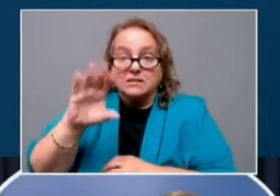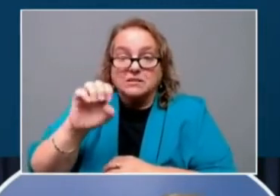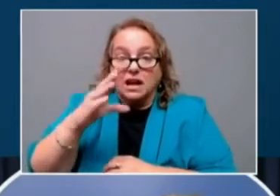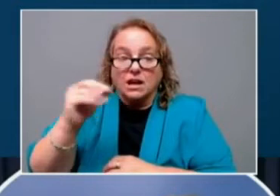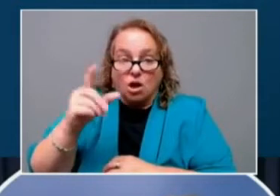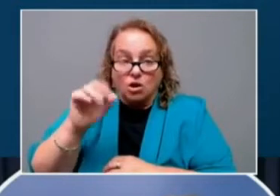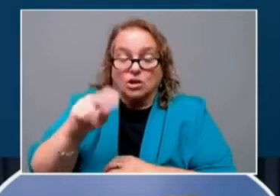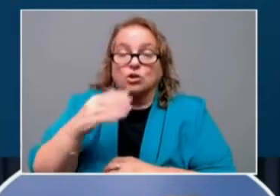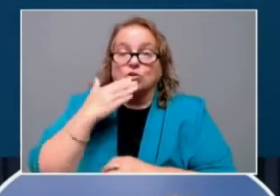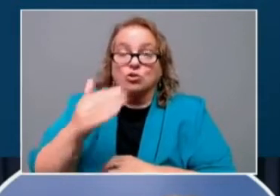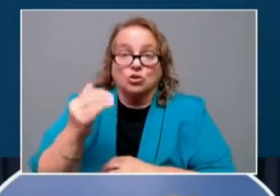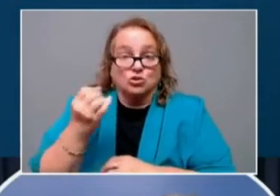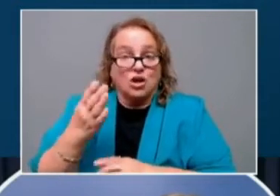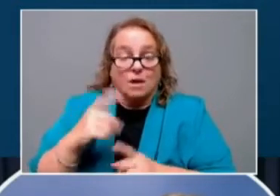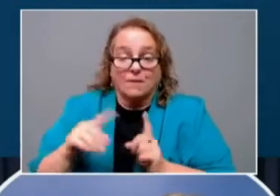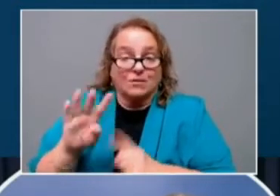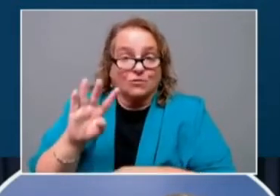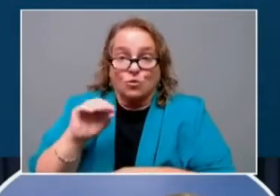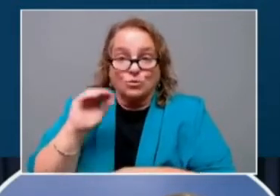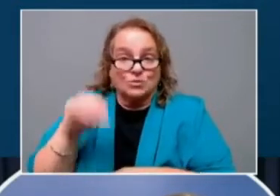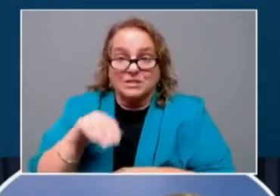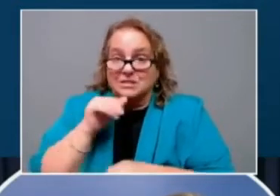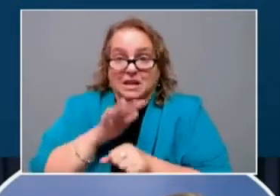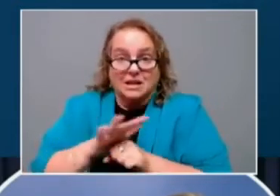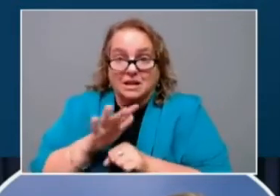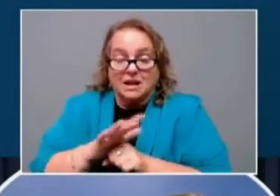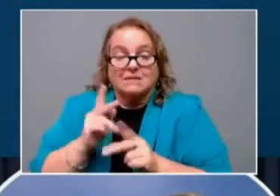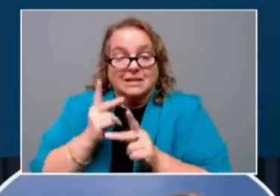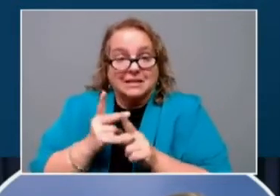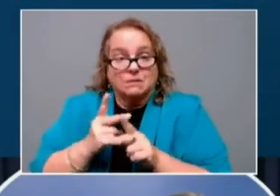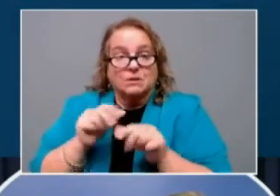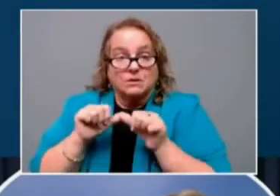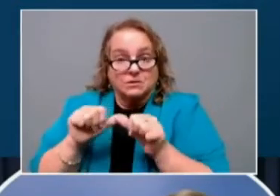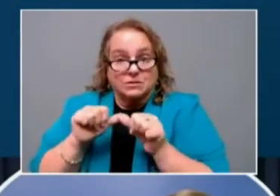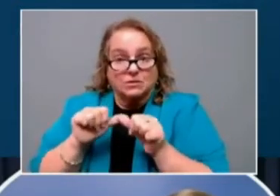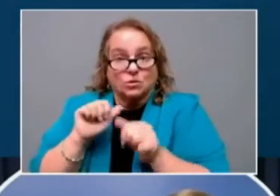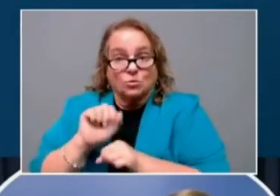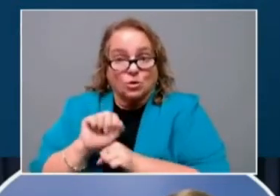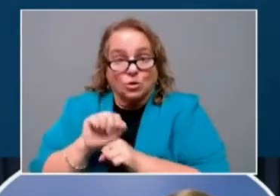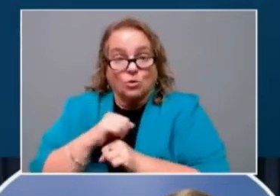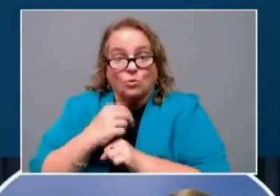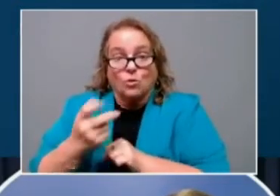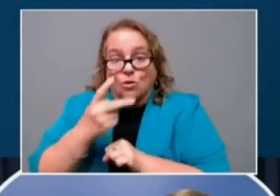enough keep working. We like to see this threshold cross, but every county